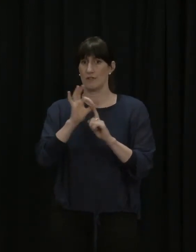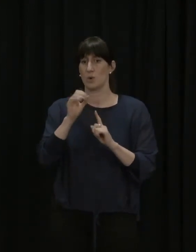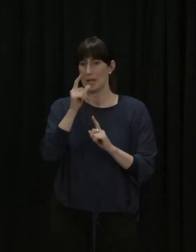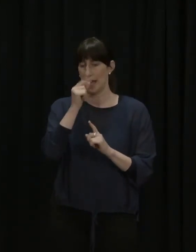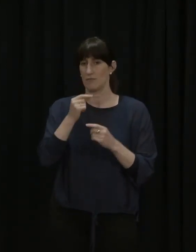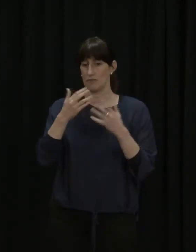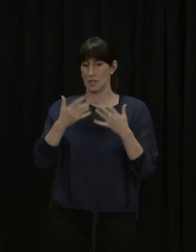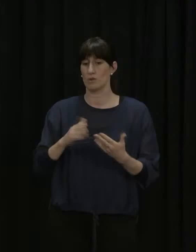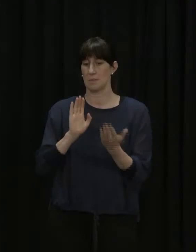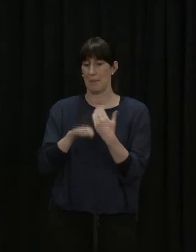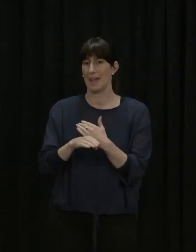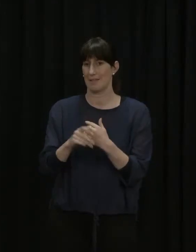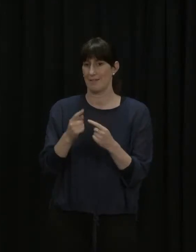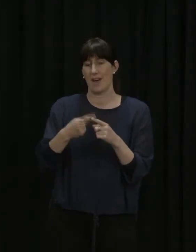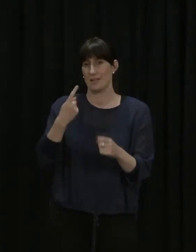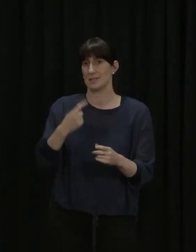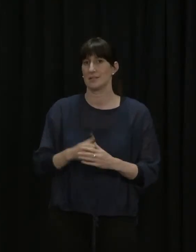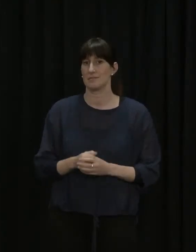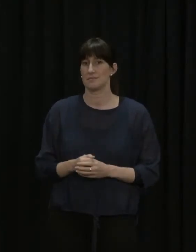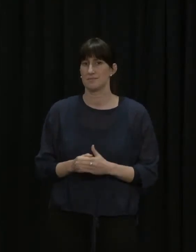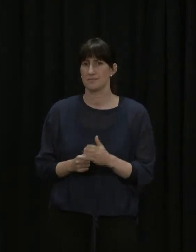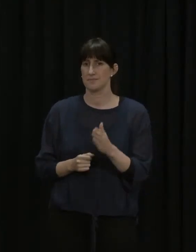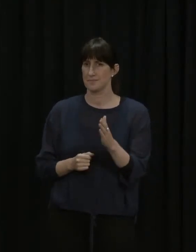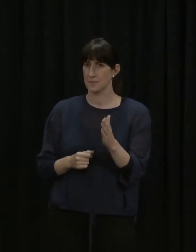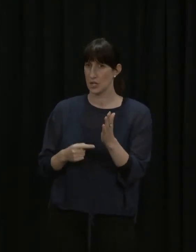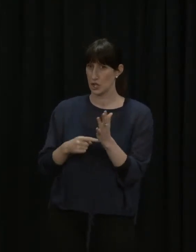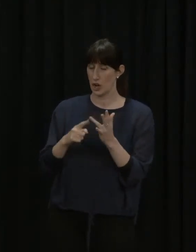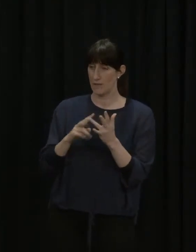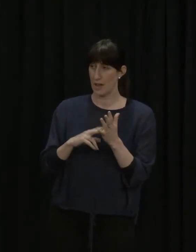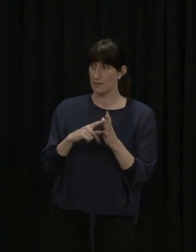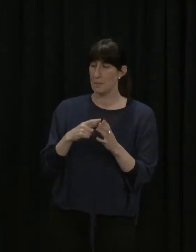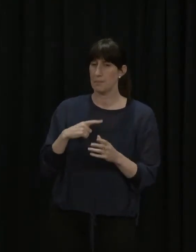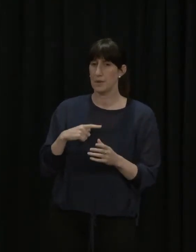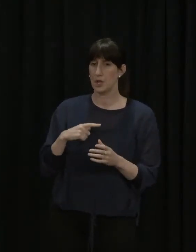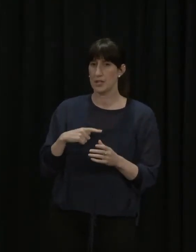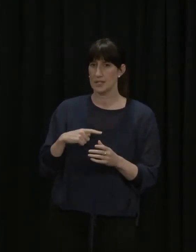test turnaround times. It's something we continue to look at closely to make sure we